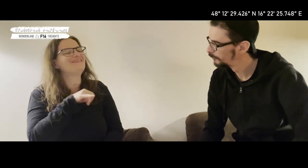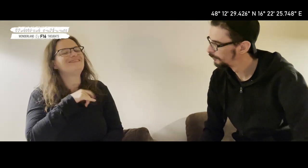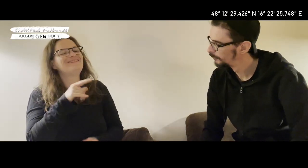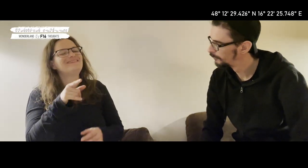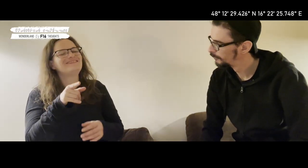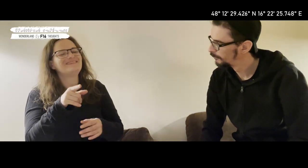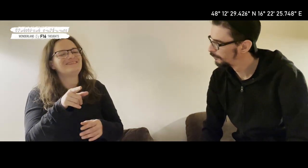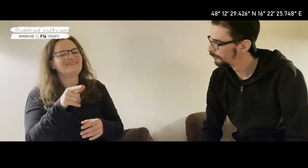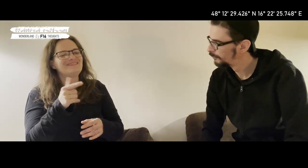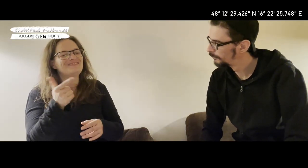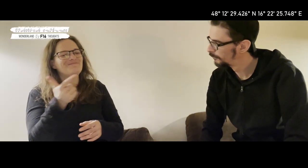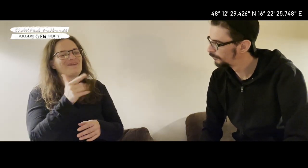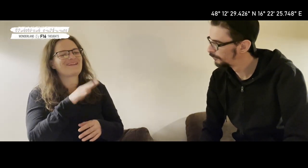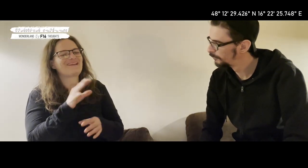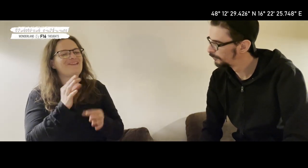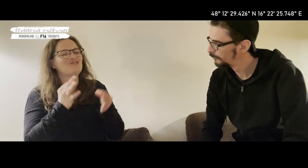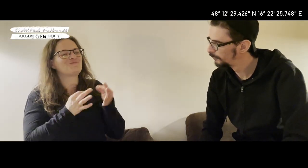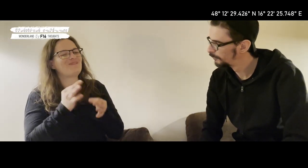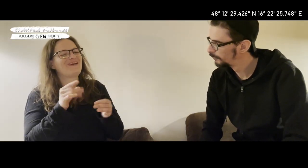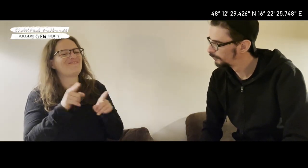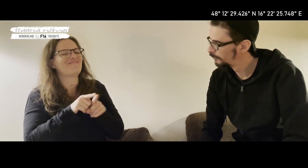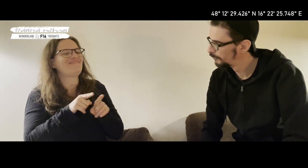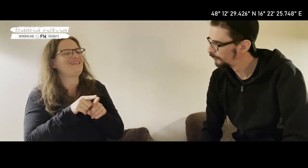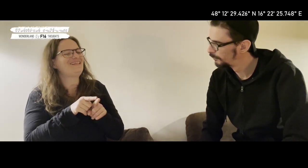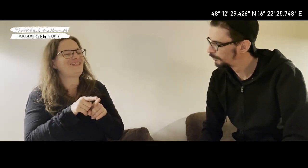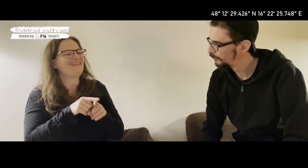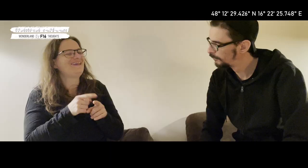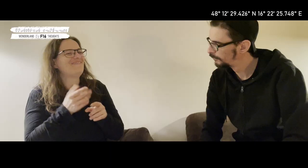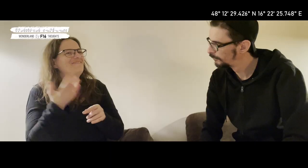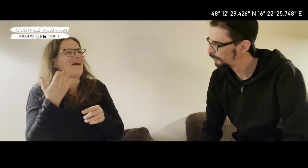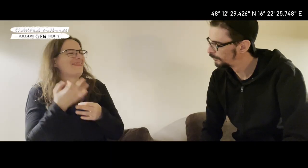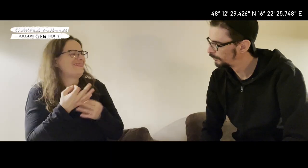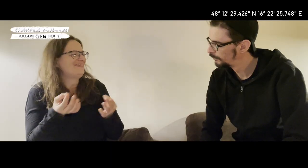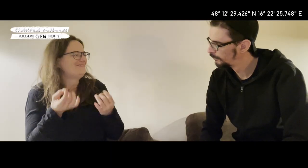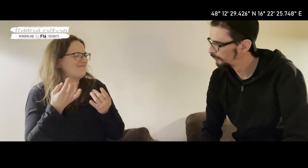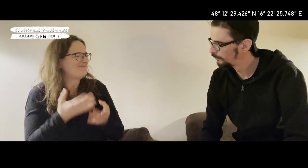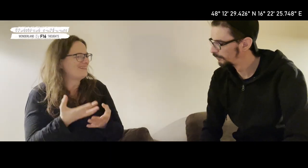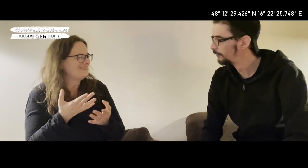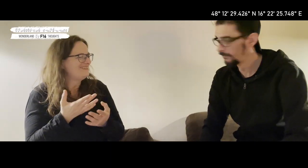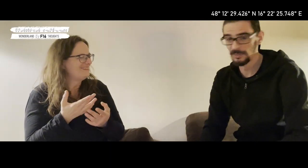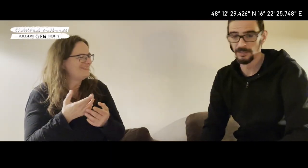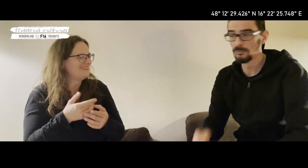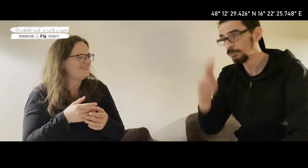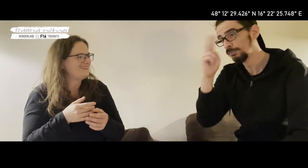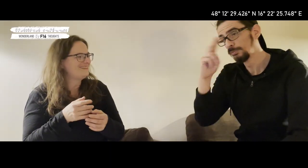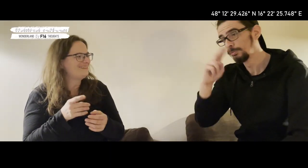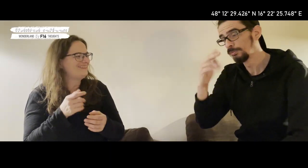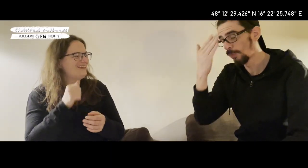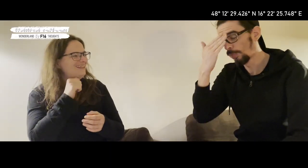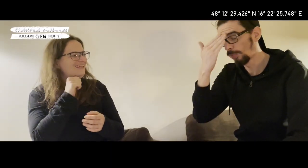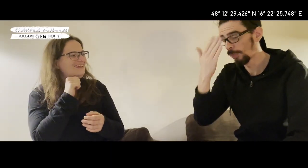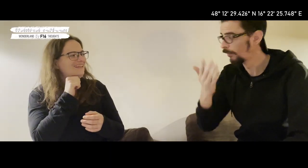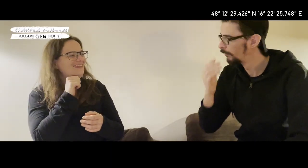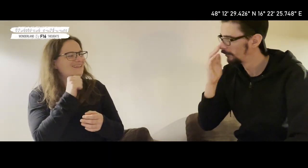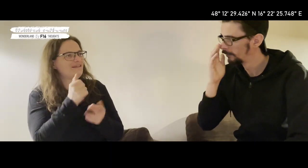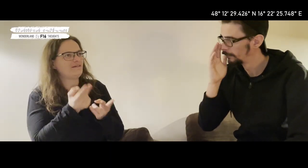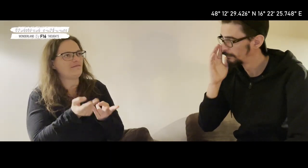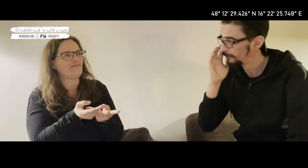It's kind of interesting, that they both play together as if nothing had happened. Yes, completely thoughtless and carefree.